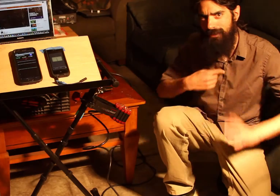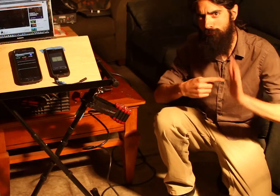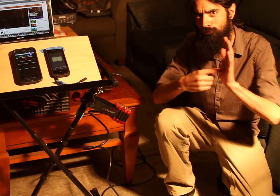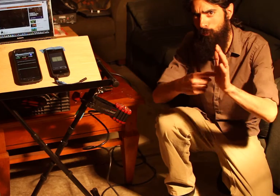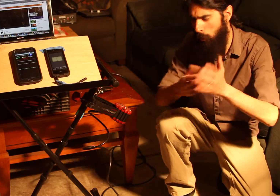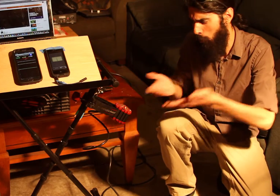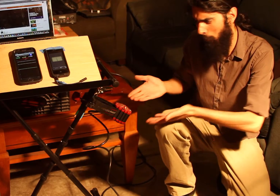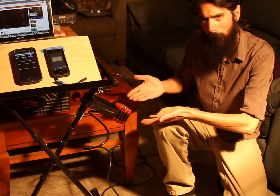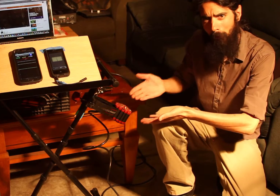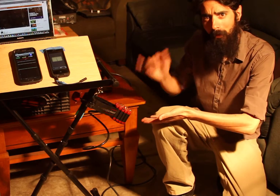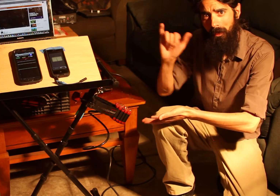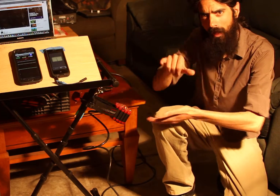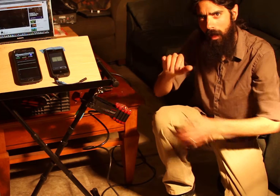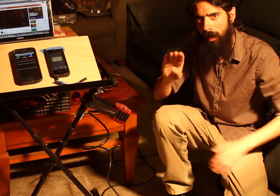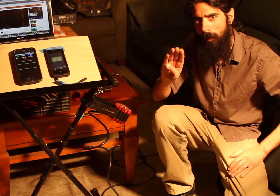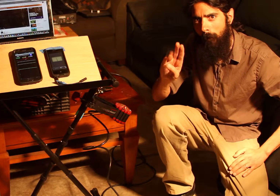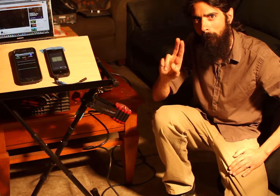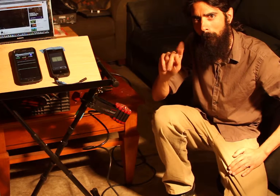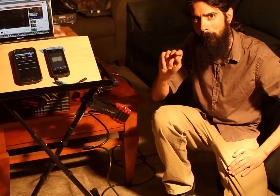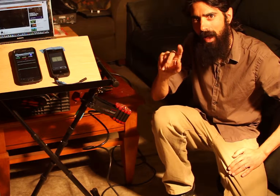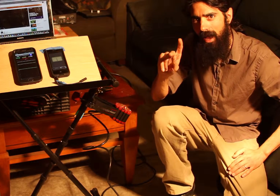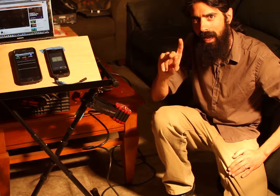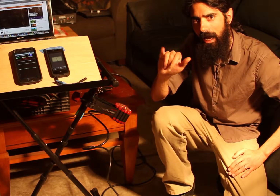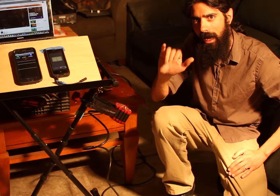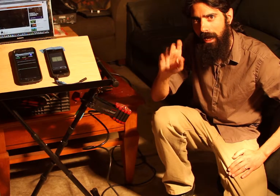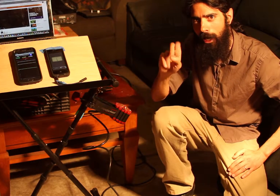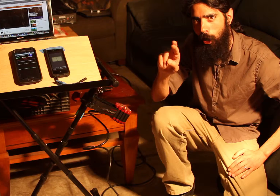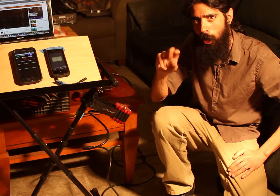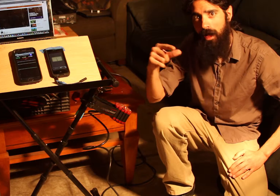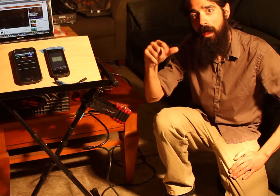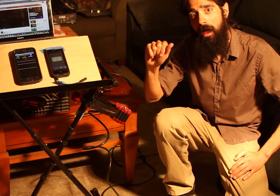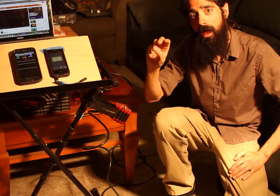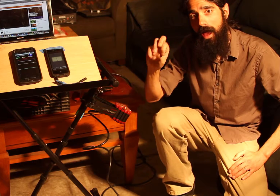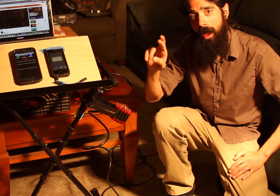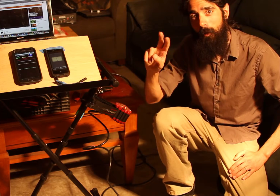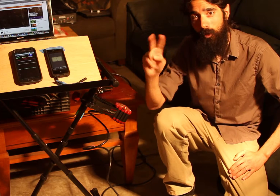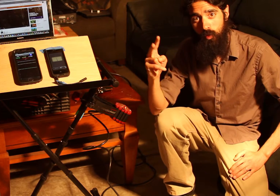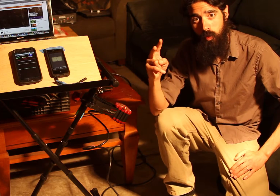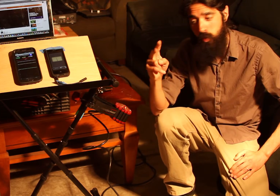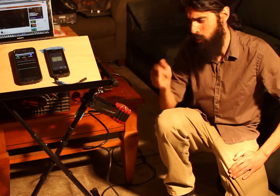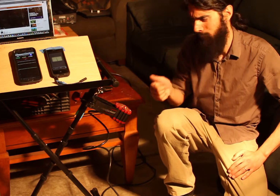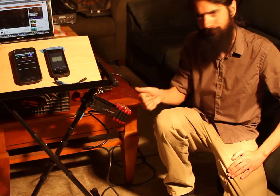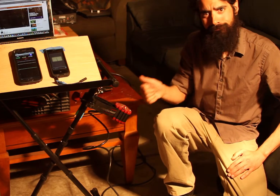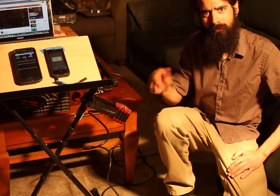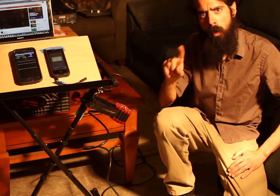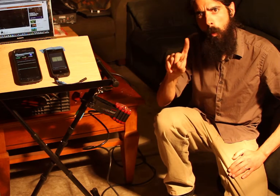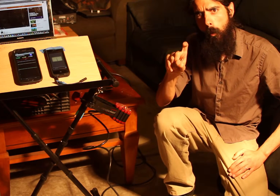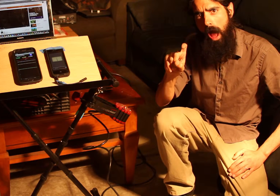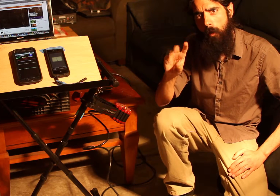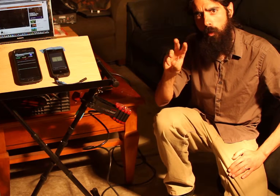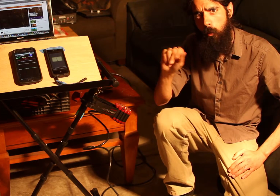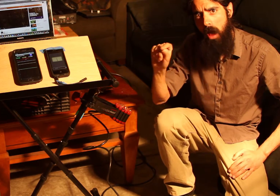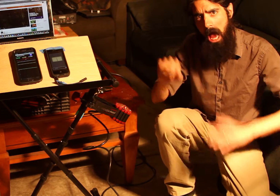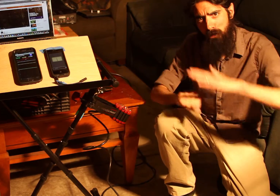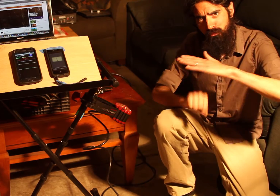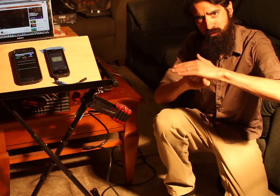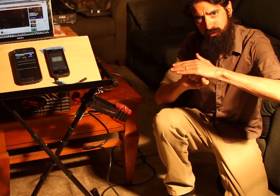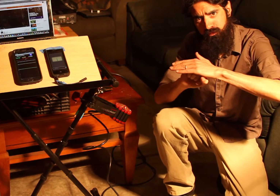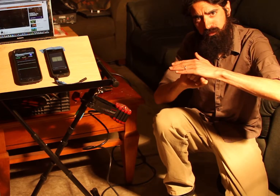I want to show you the ButtKicker Gamer 2, maxing out at 100 watts.